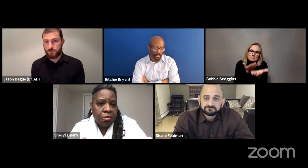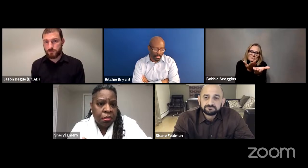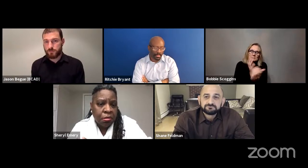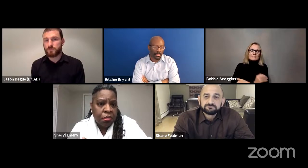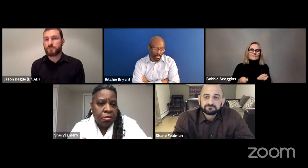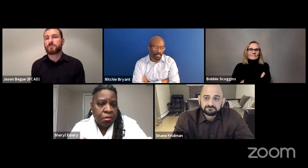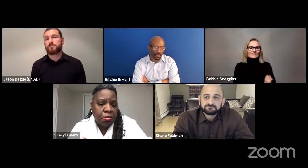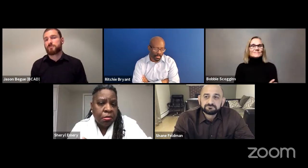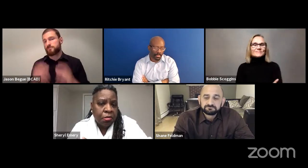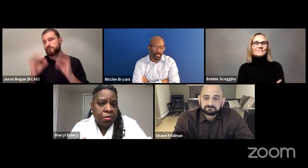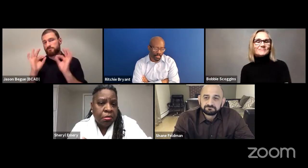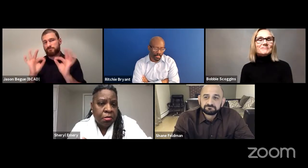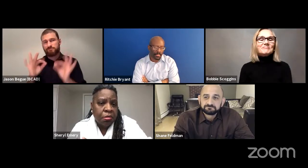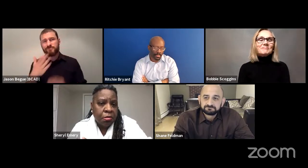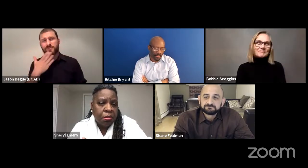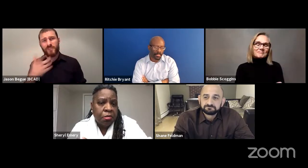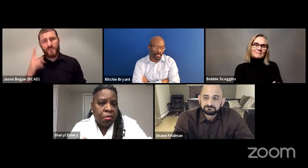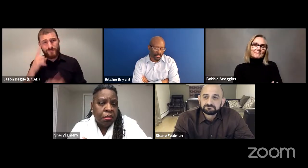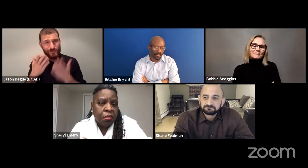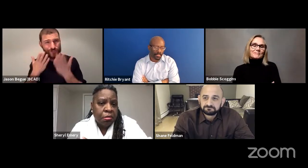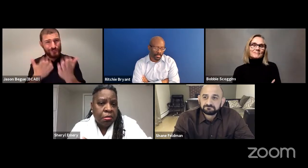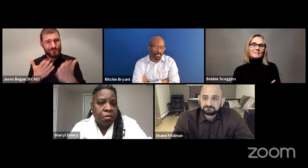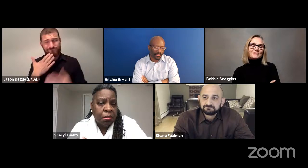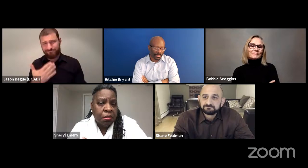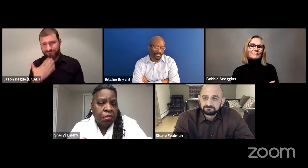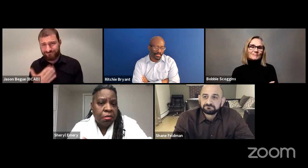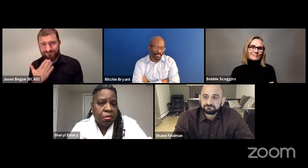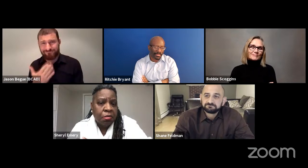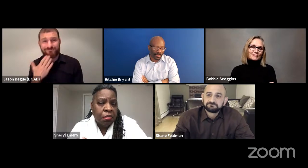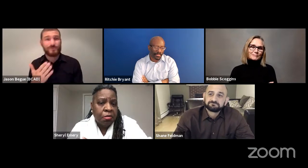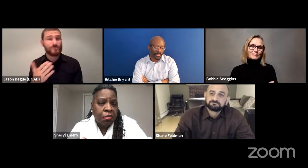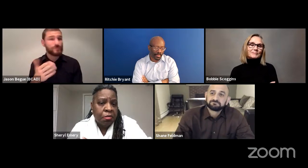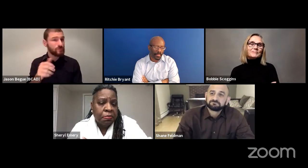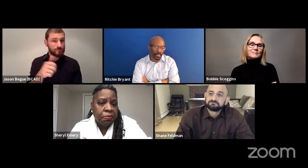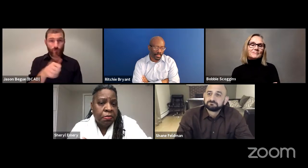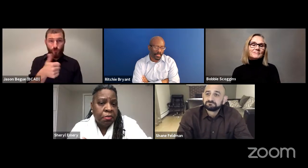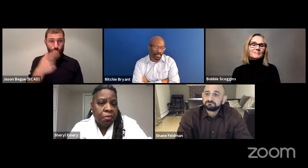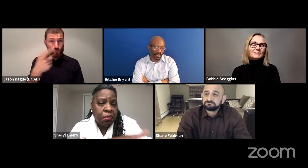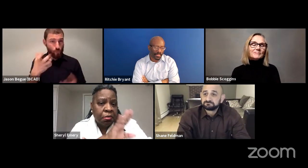Think about 50 years out, 100 years out. Think about the long‑term stability and viability.